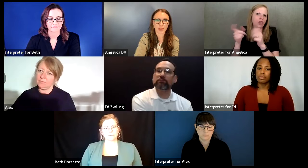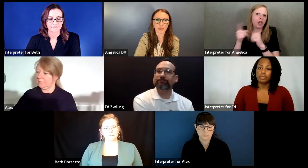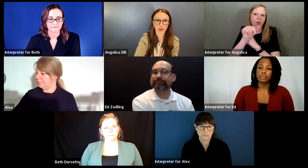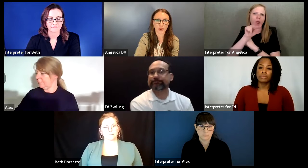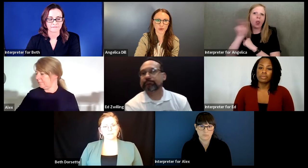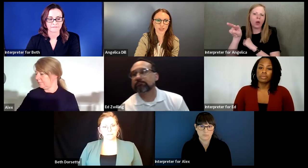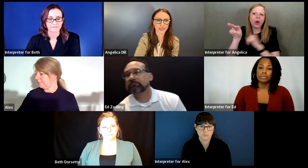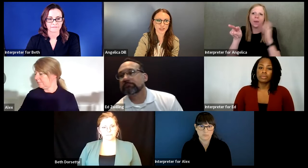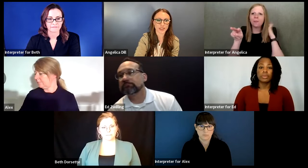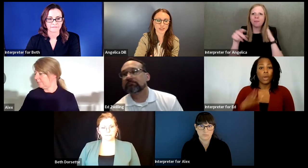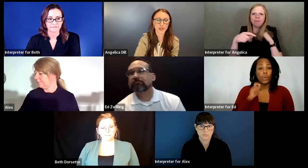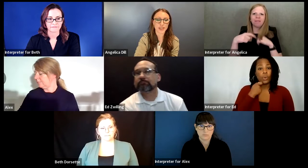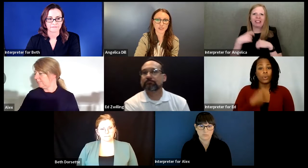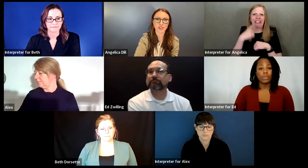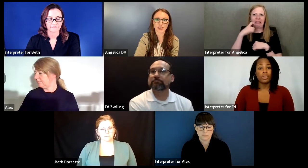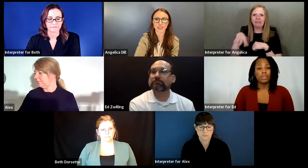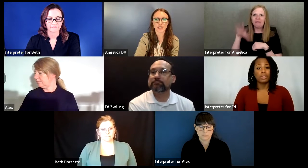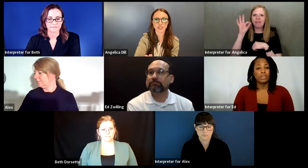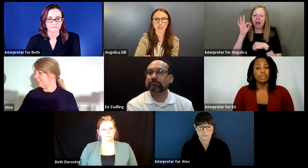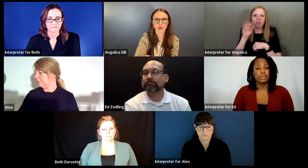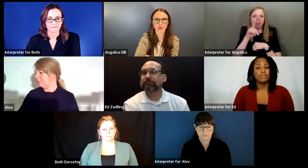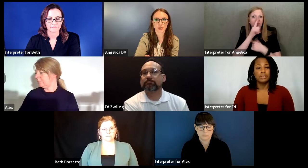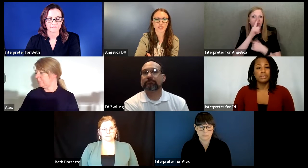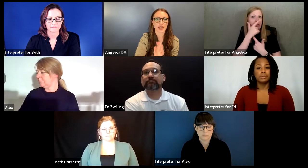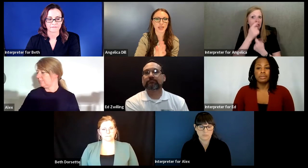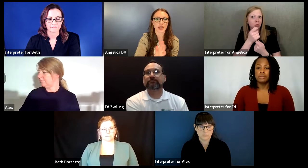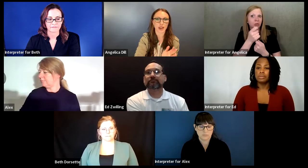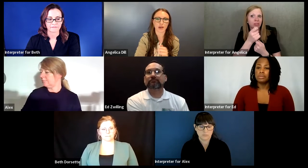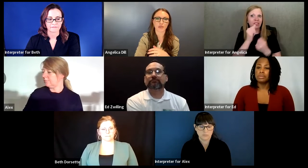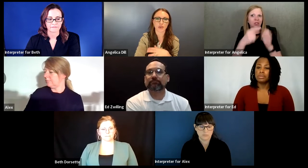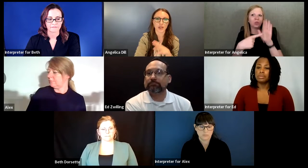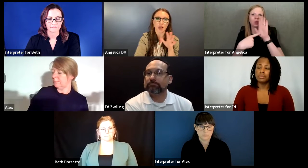I found it a month ago it's really interesting because it shows the dynamic